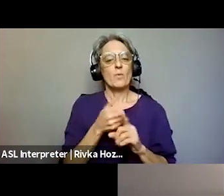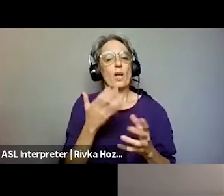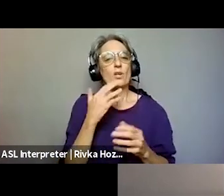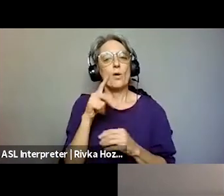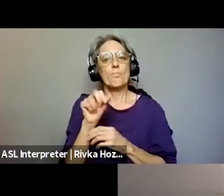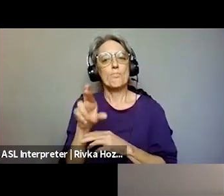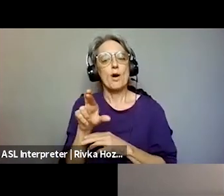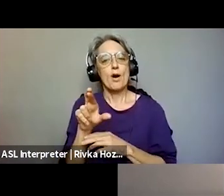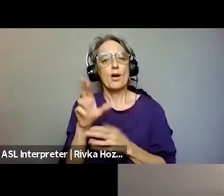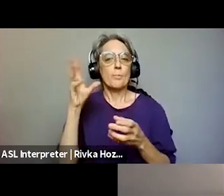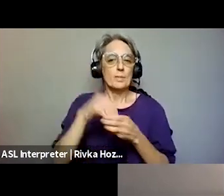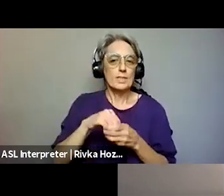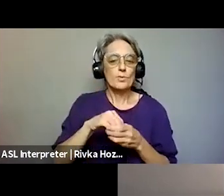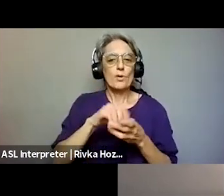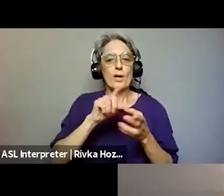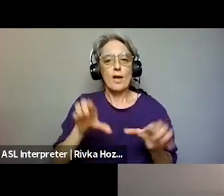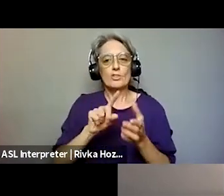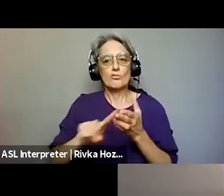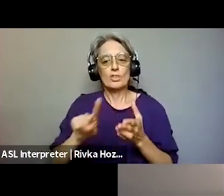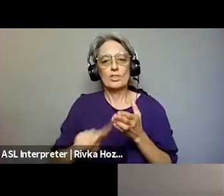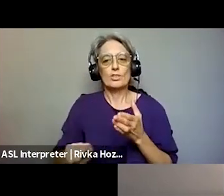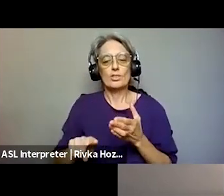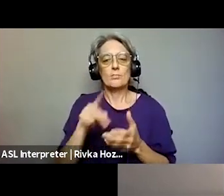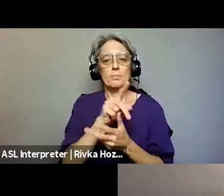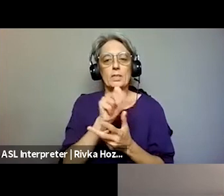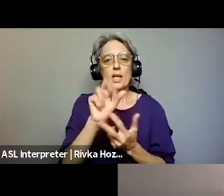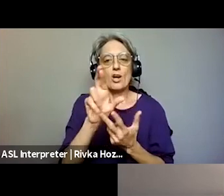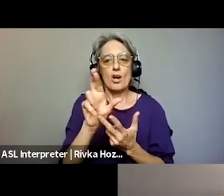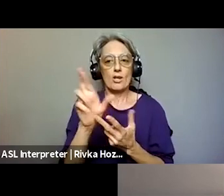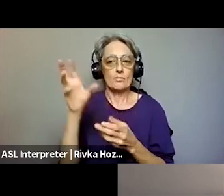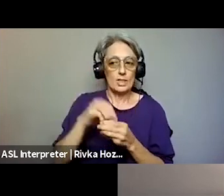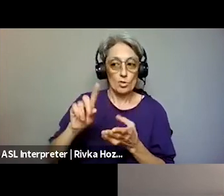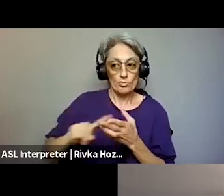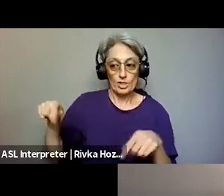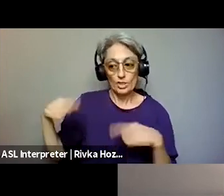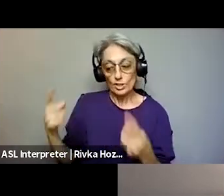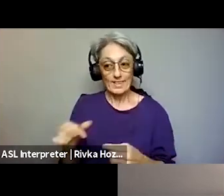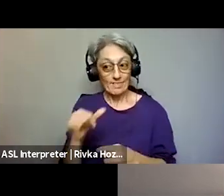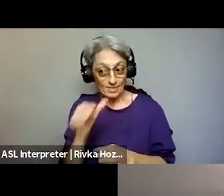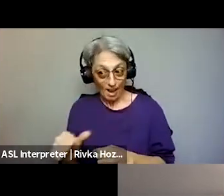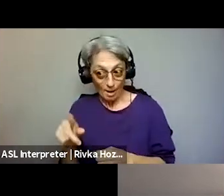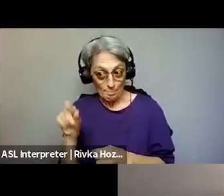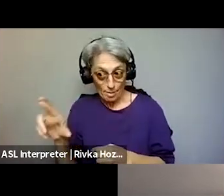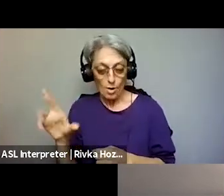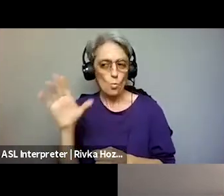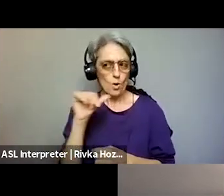efforts in this research and if not why not and if so where might we find information